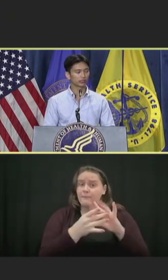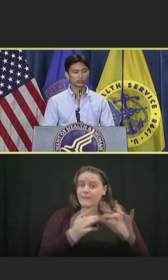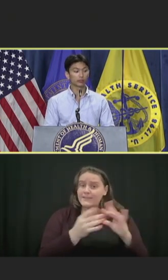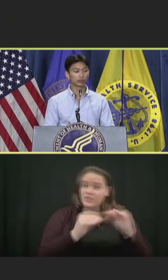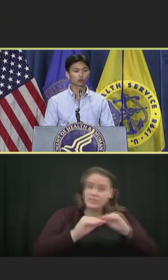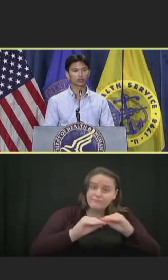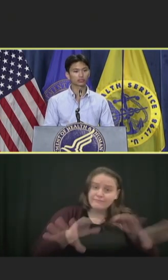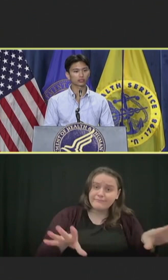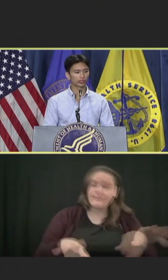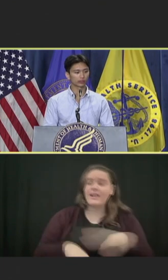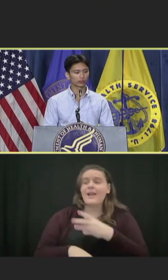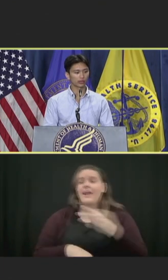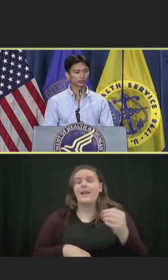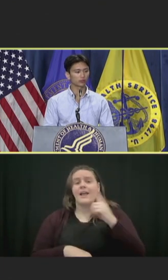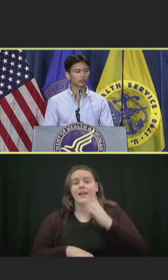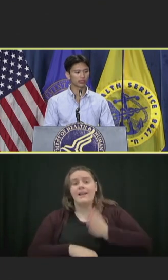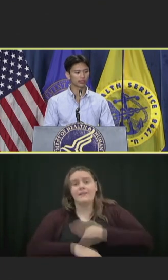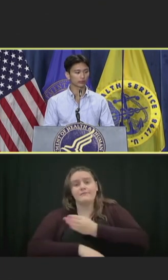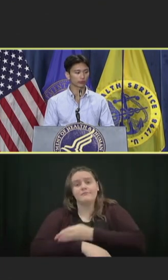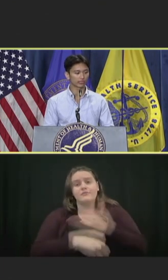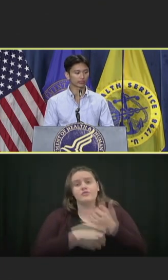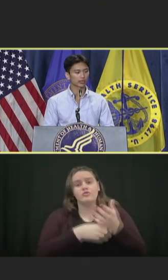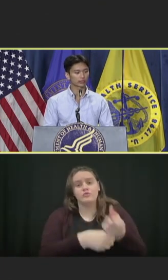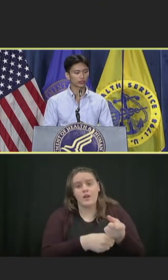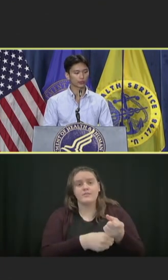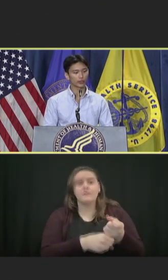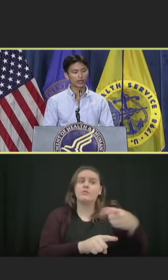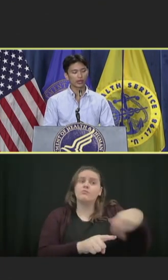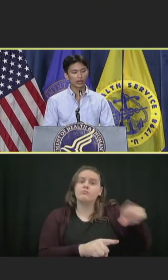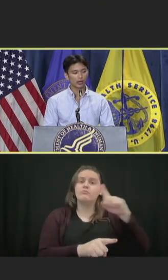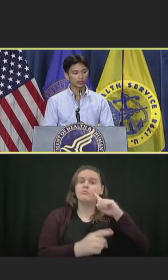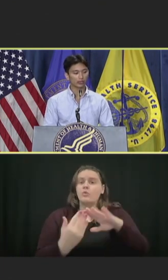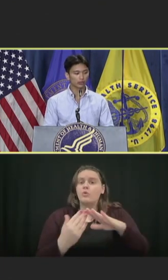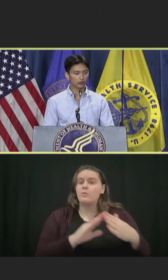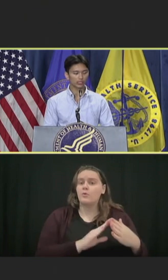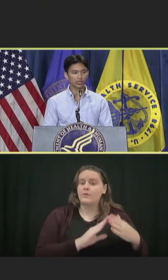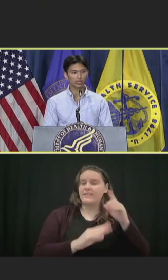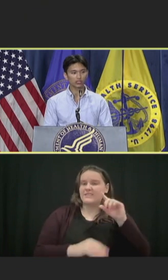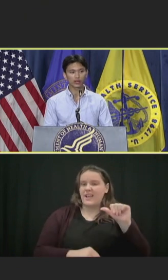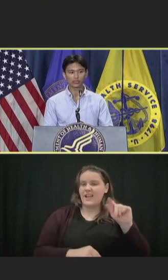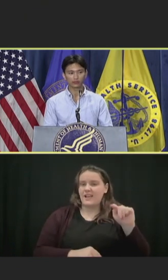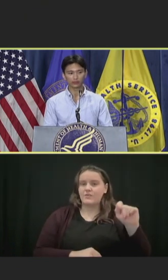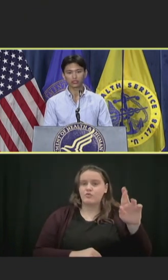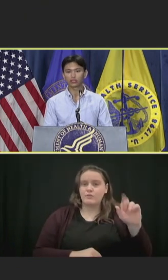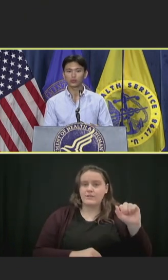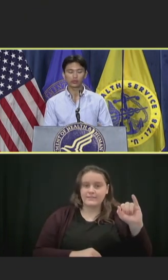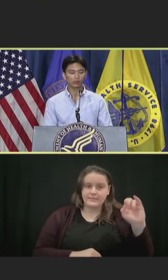build trust with communities at risk. And so, here, we engage many different community-based